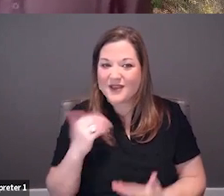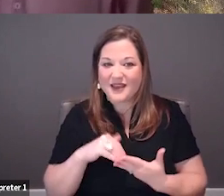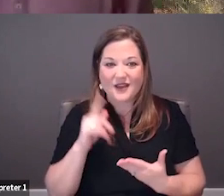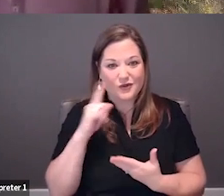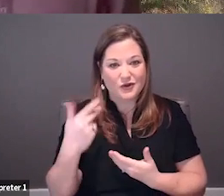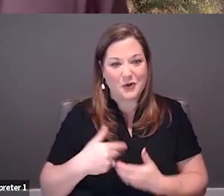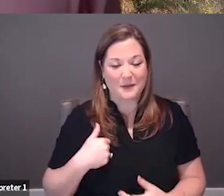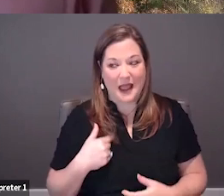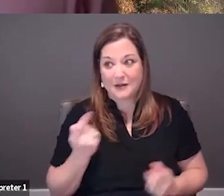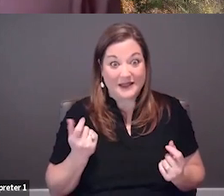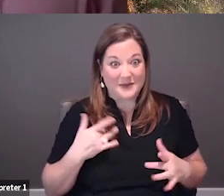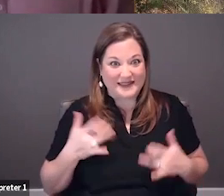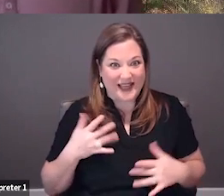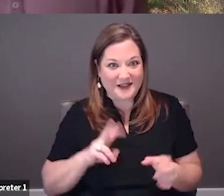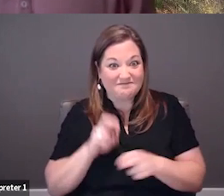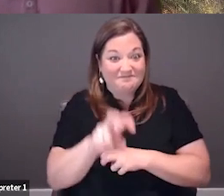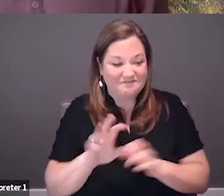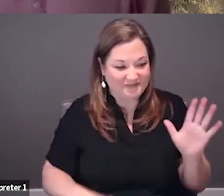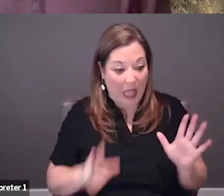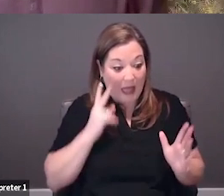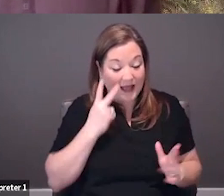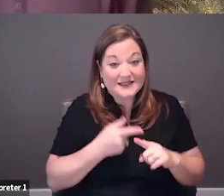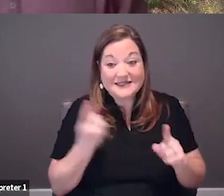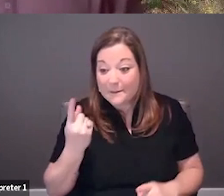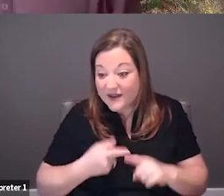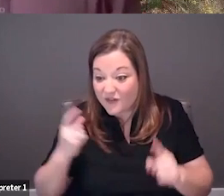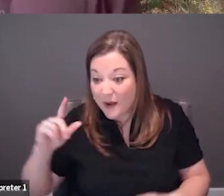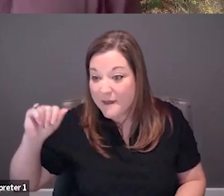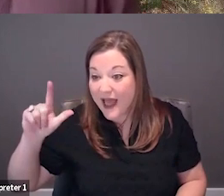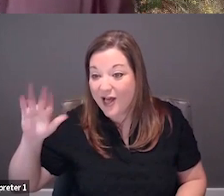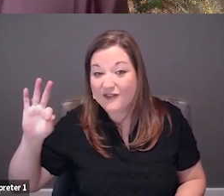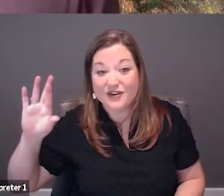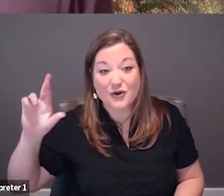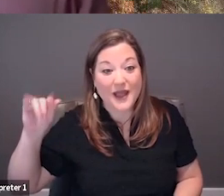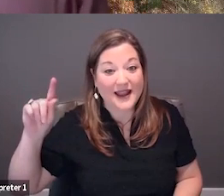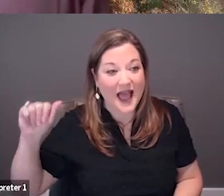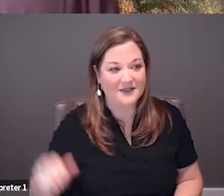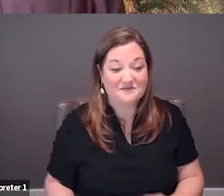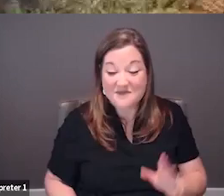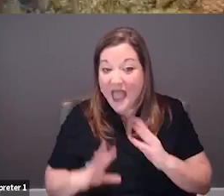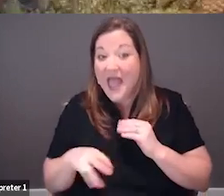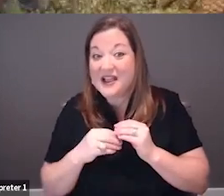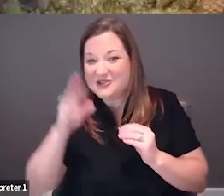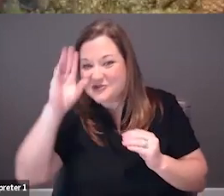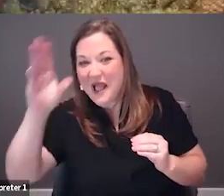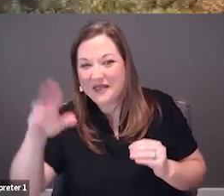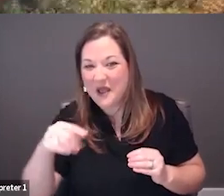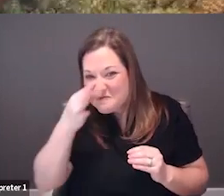I was a little bit excited to see somebody from Alpharetta. Extra hello to you. You're about 45 minutes south of me.